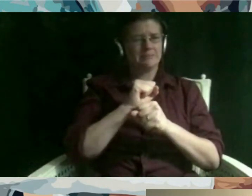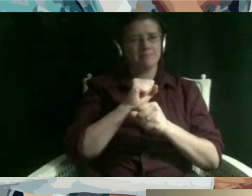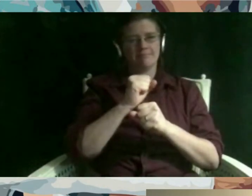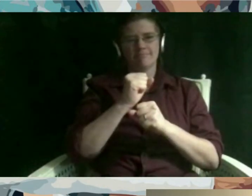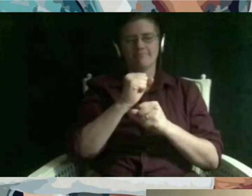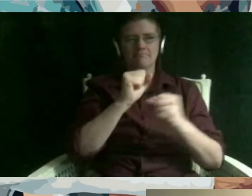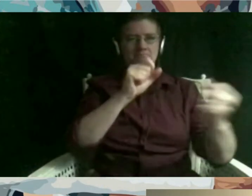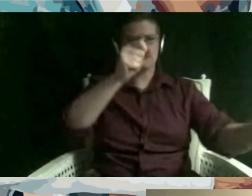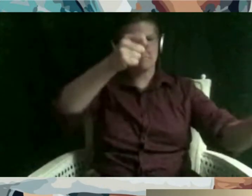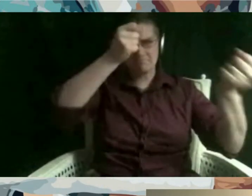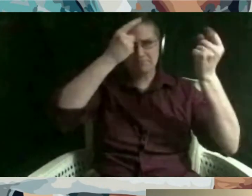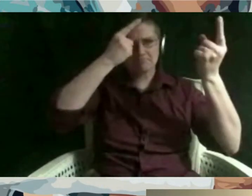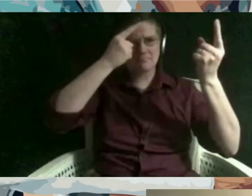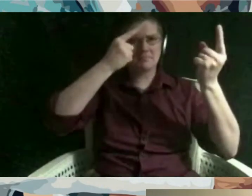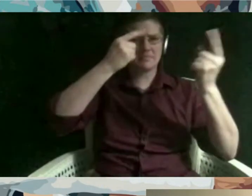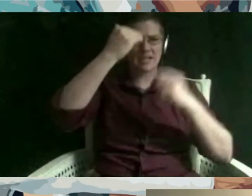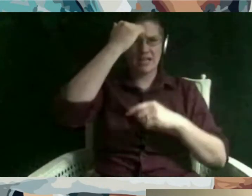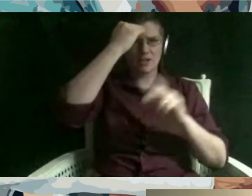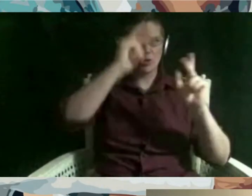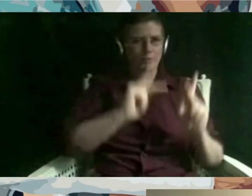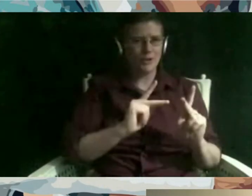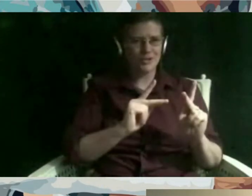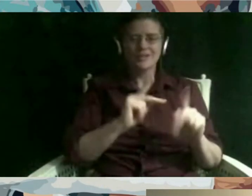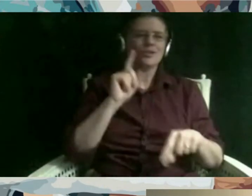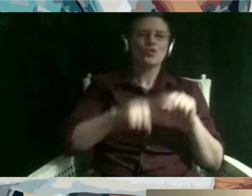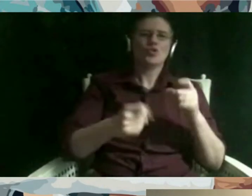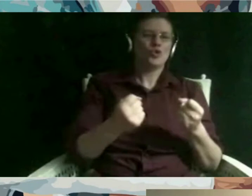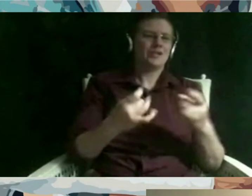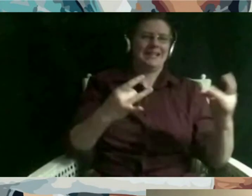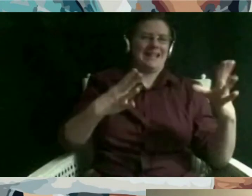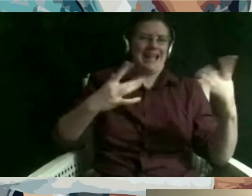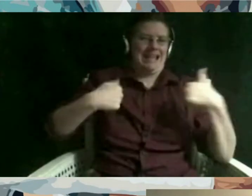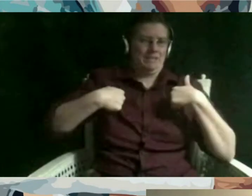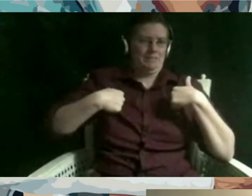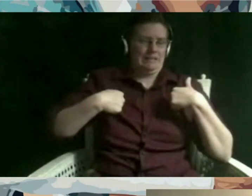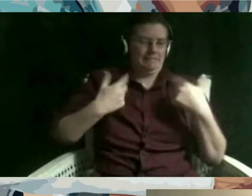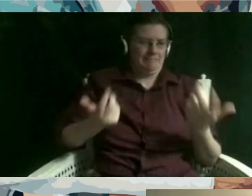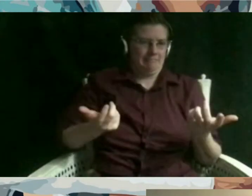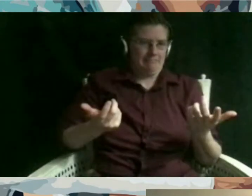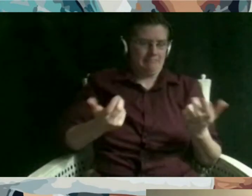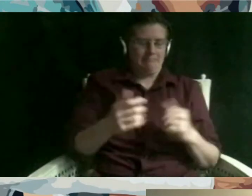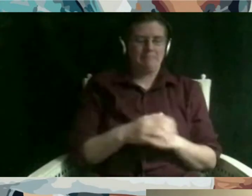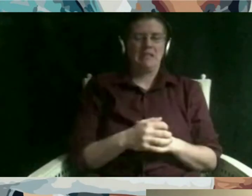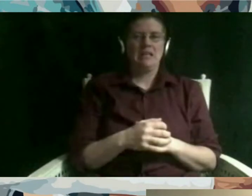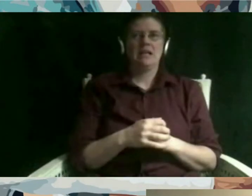there's no way that you could hate me and i do firmly believe that i firmly believe that when we